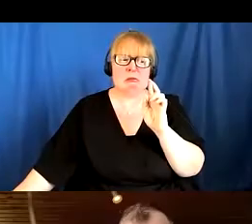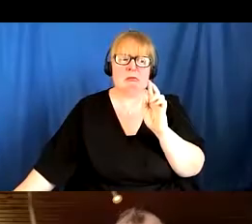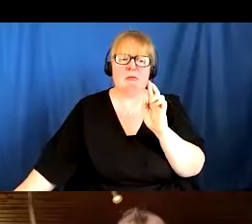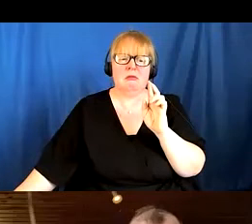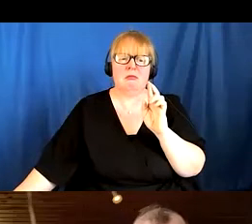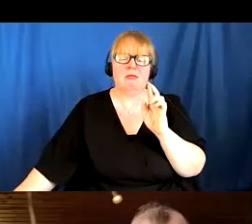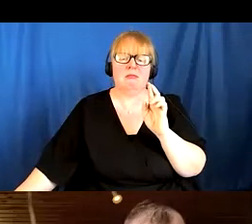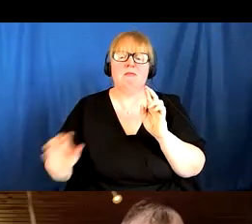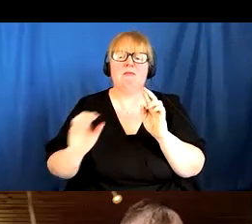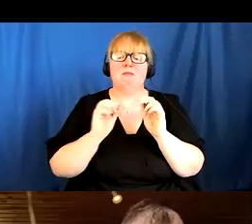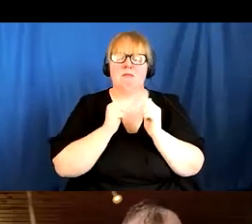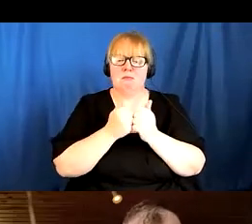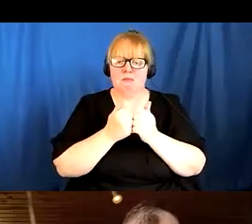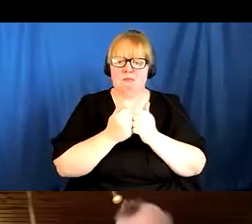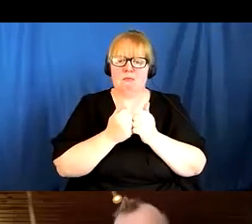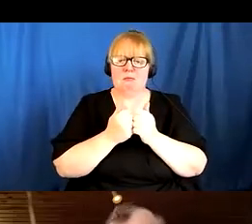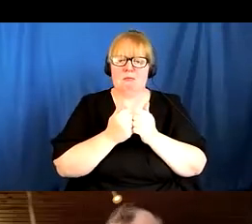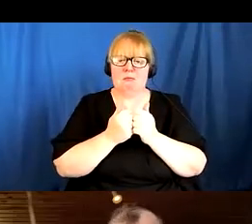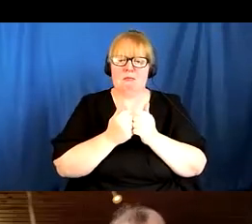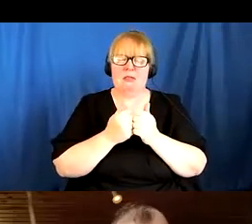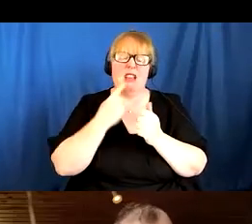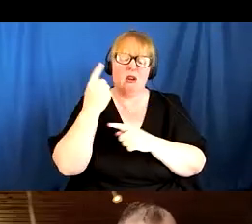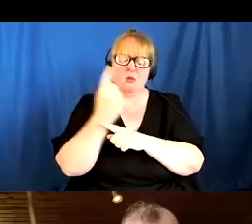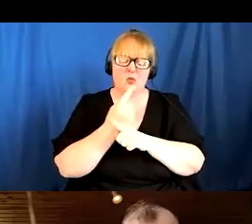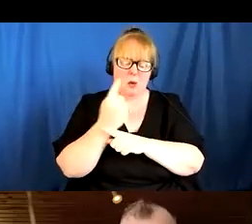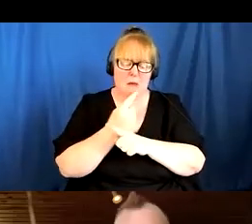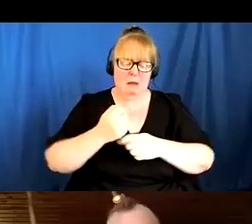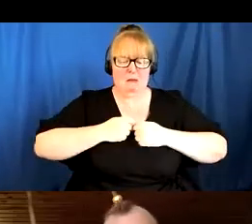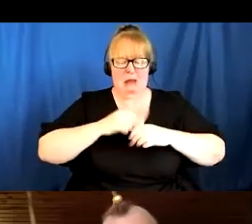Yeah, so like, it's just to talk a bit about my practice very briefly, it was really